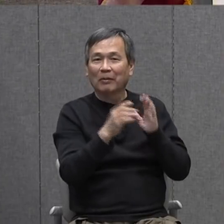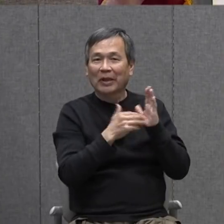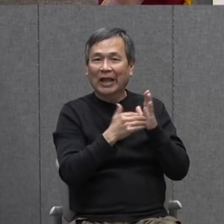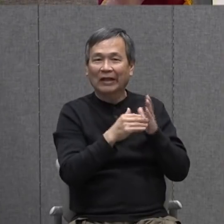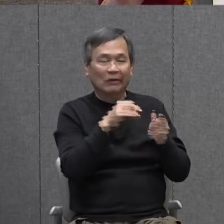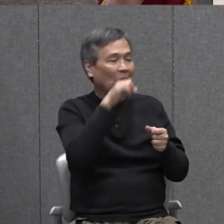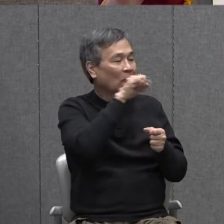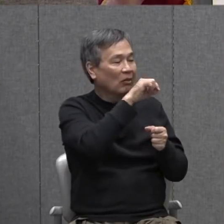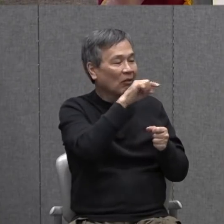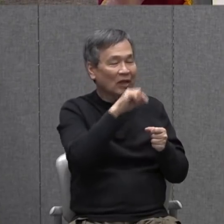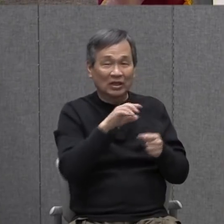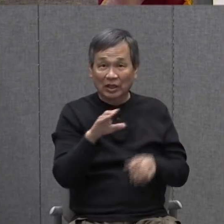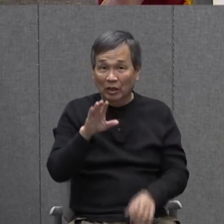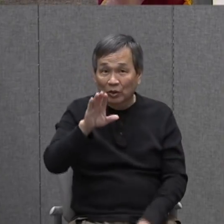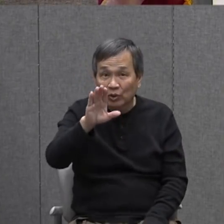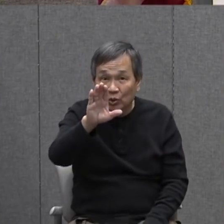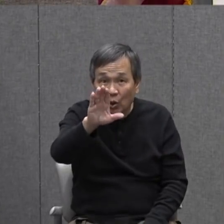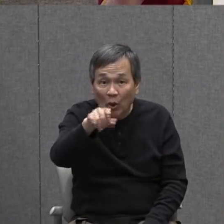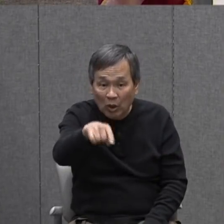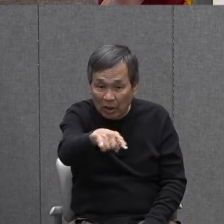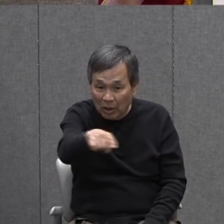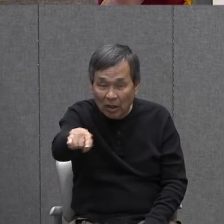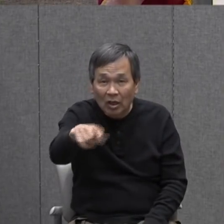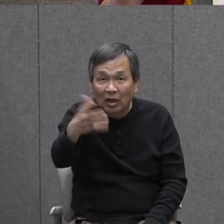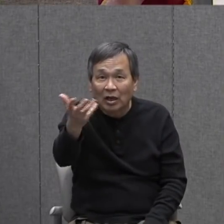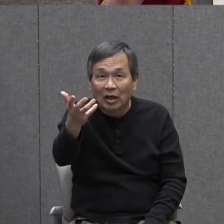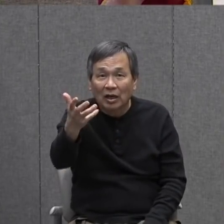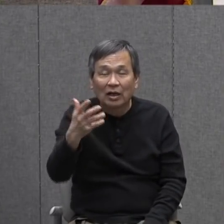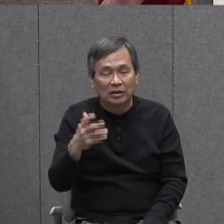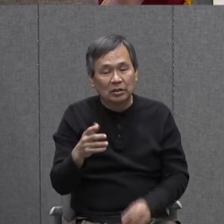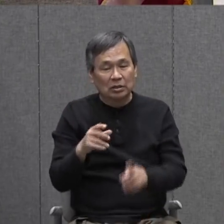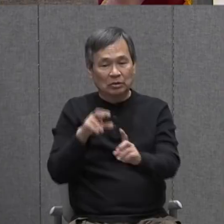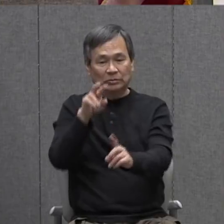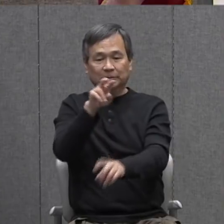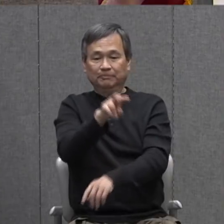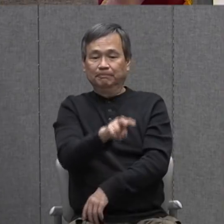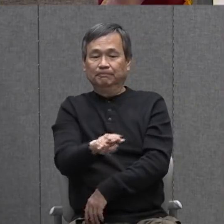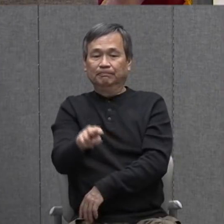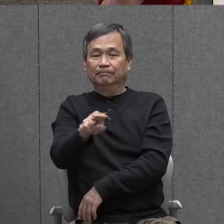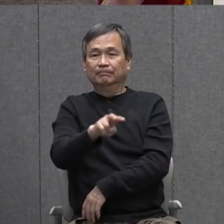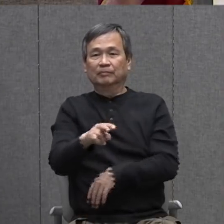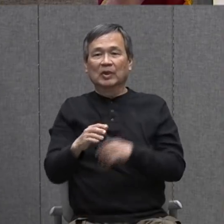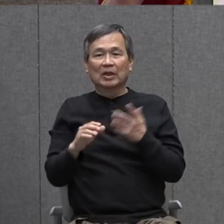So when you're looking at your object you're just looking at it one little piece at a time